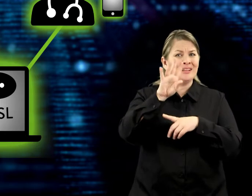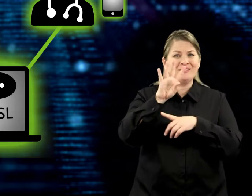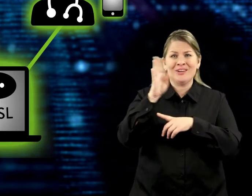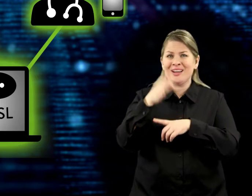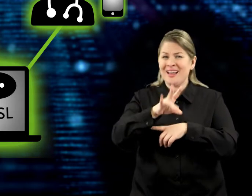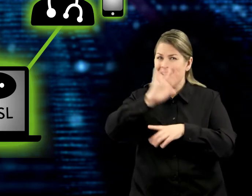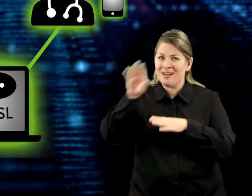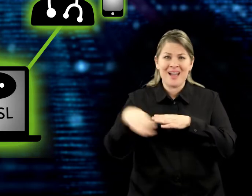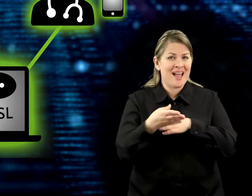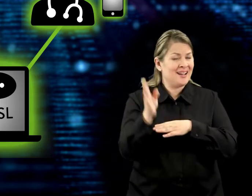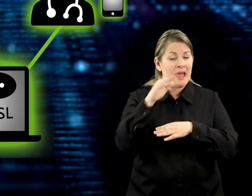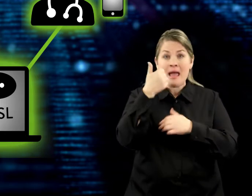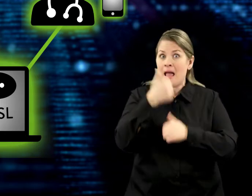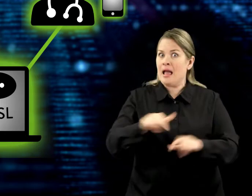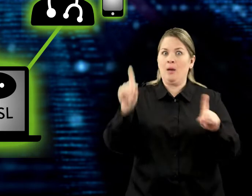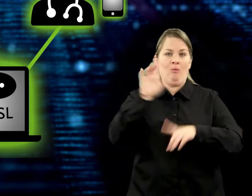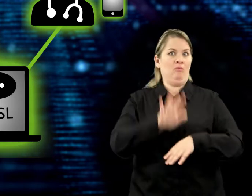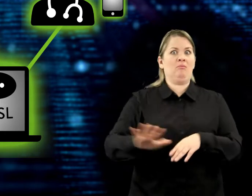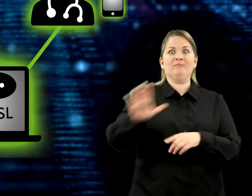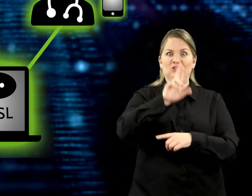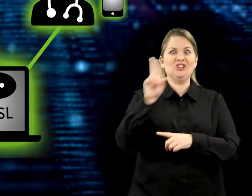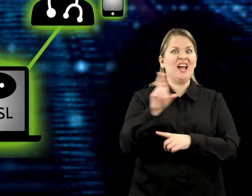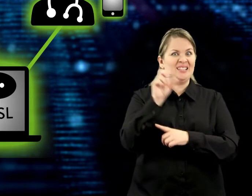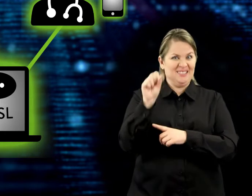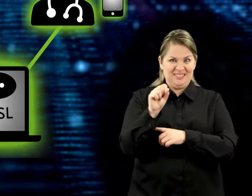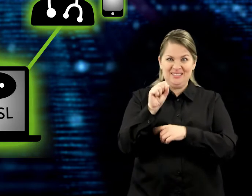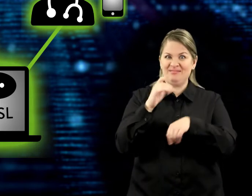Immediate access is guaranteed.